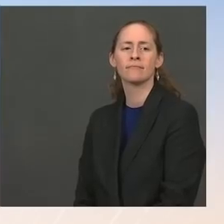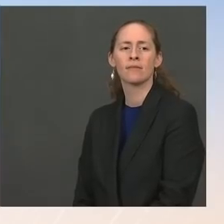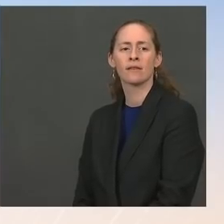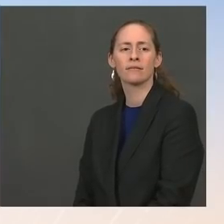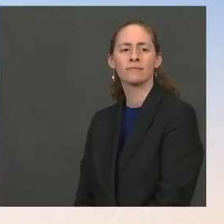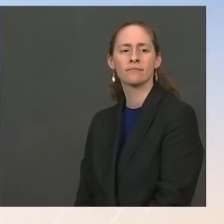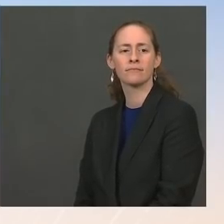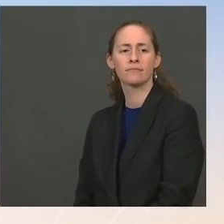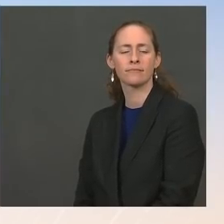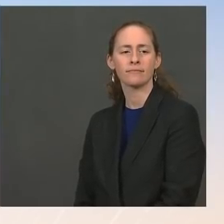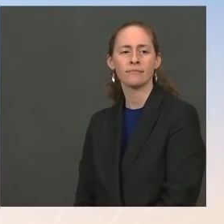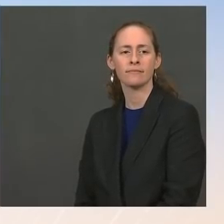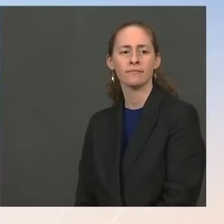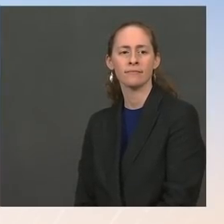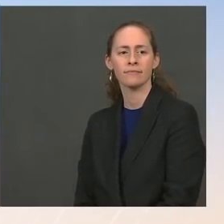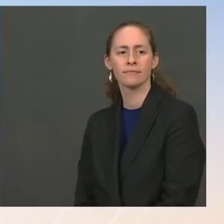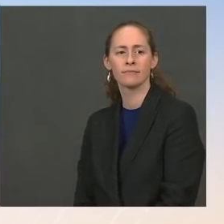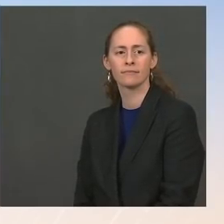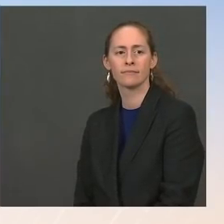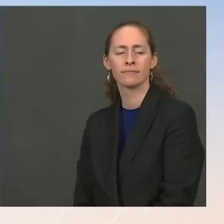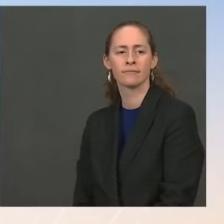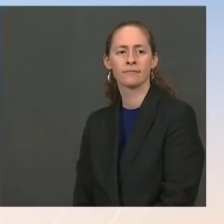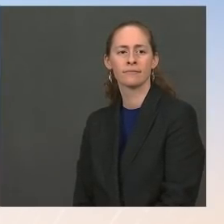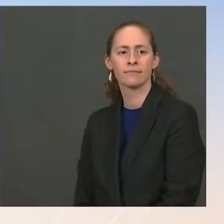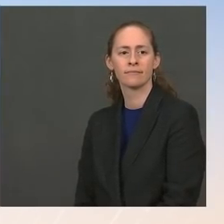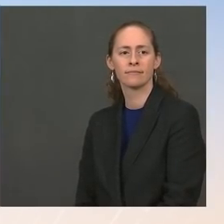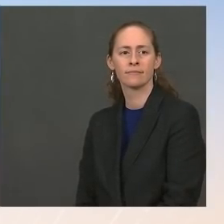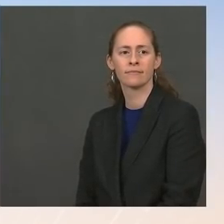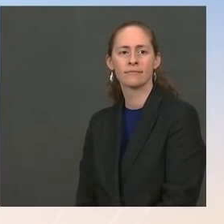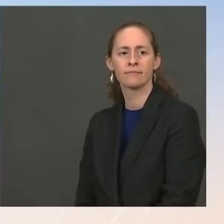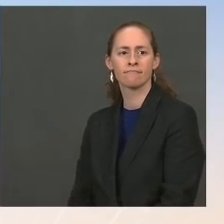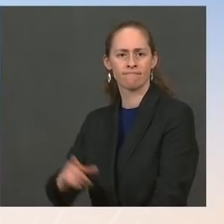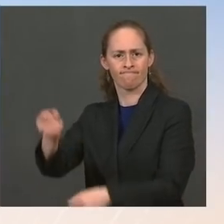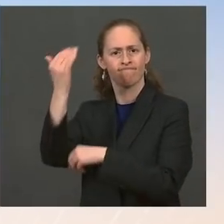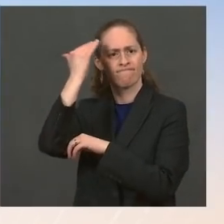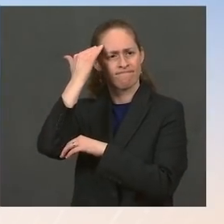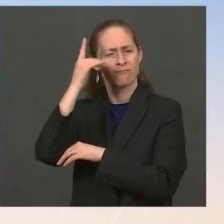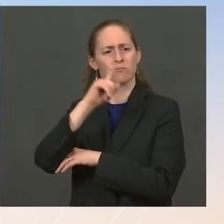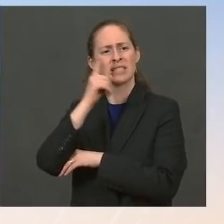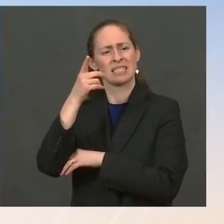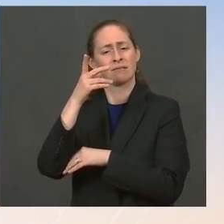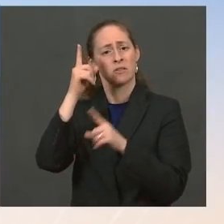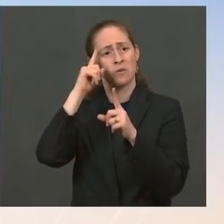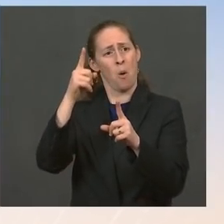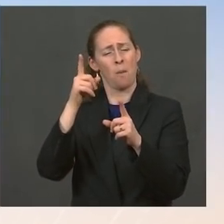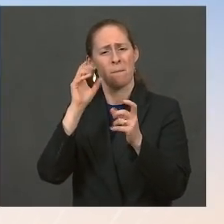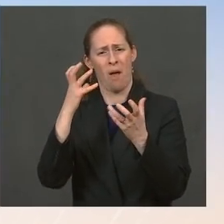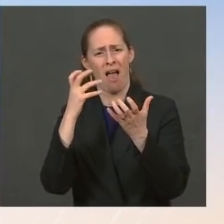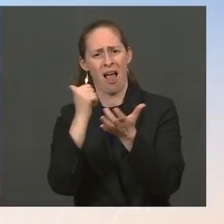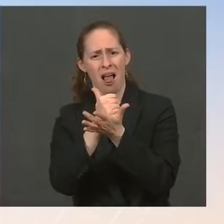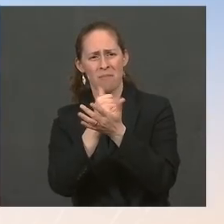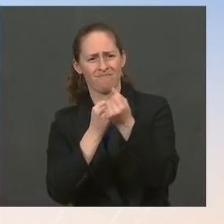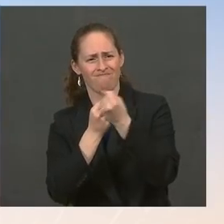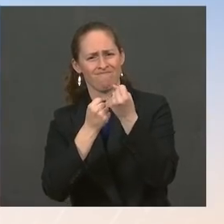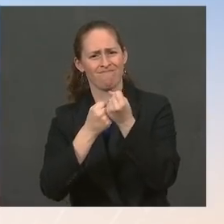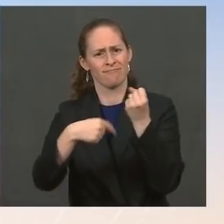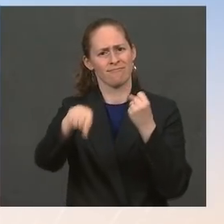it called for a basic needs allowance to help military families that are low income and having a hard time. But there's a difference -- this is wonky, but the Senate --